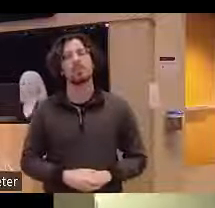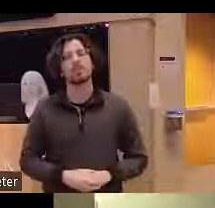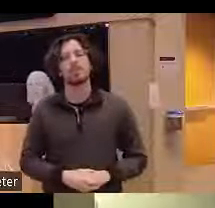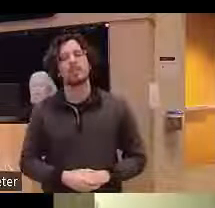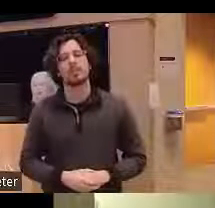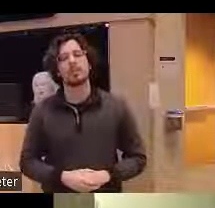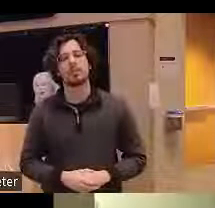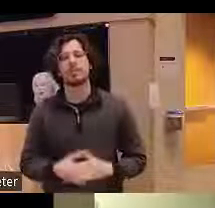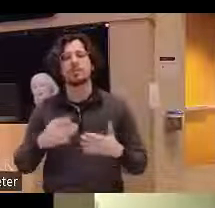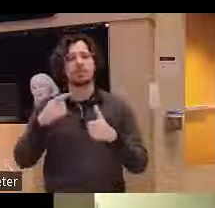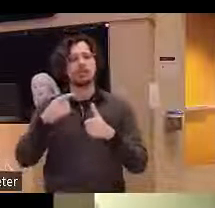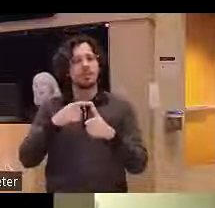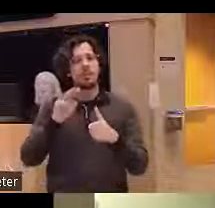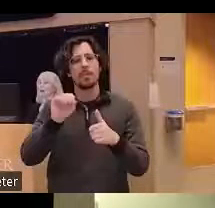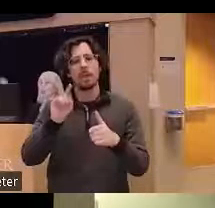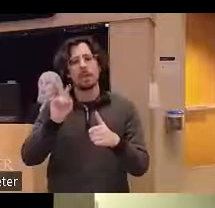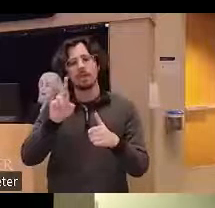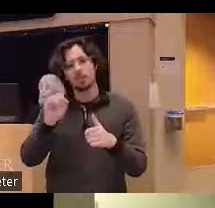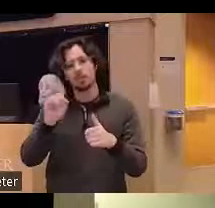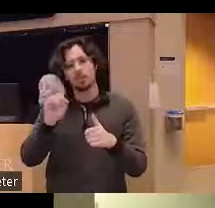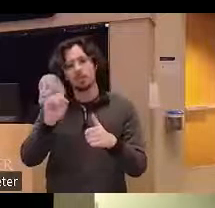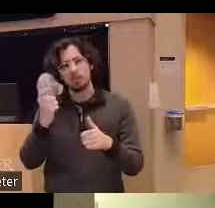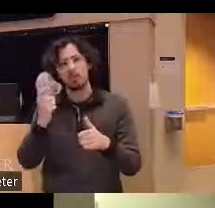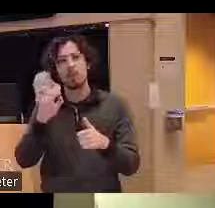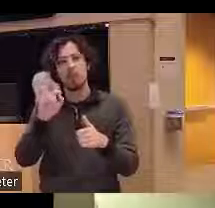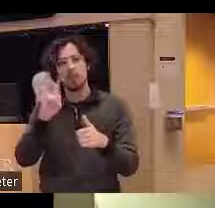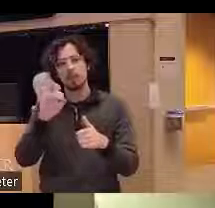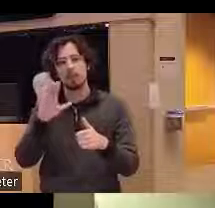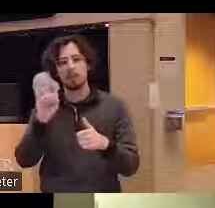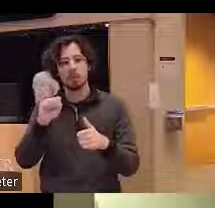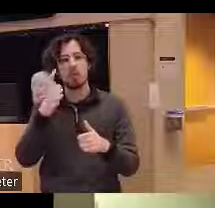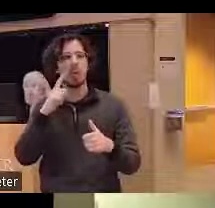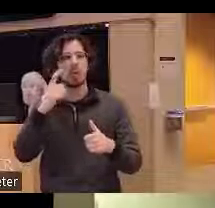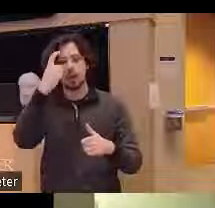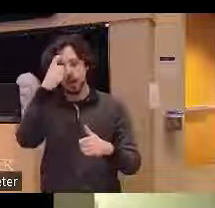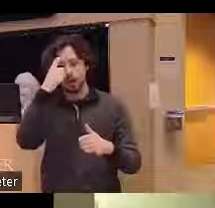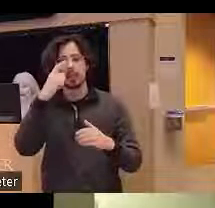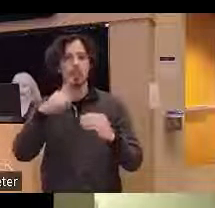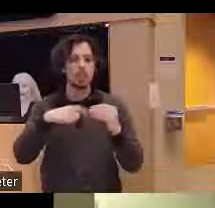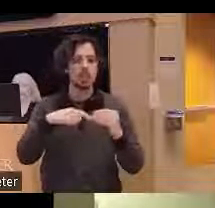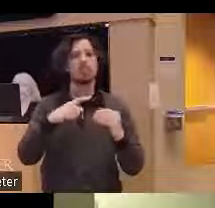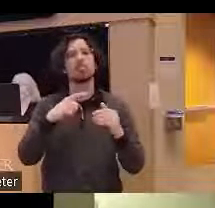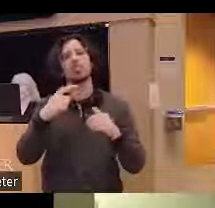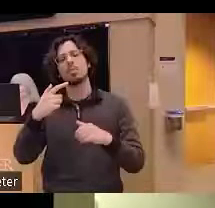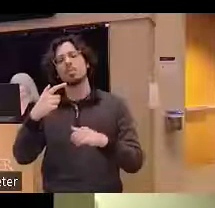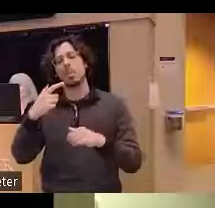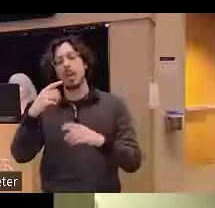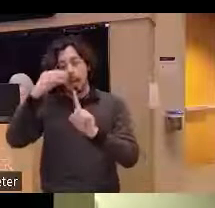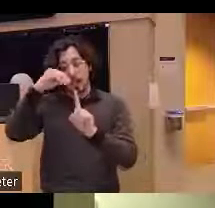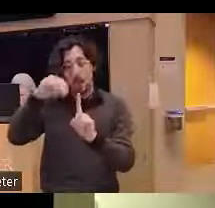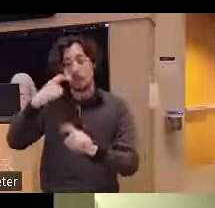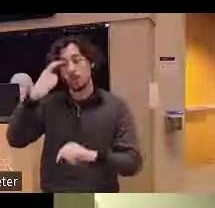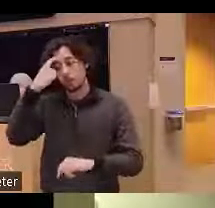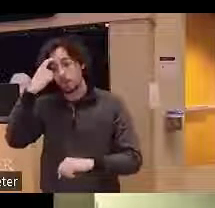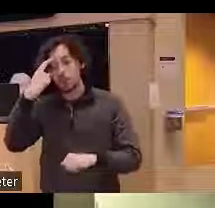The Matrix for cognition we image the brain blood biomarkers um we invented a questionnaire and we